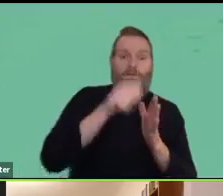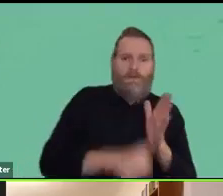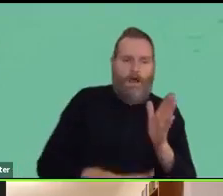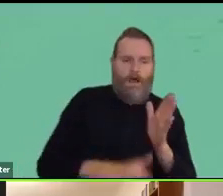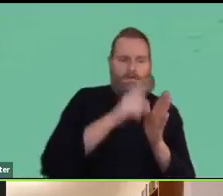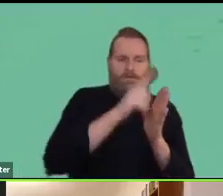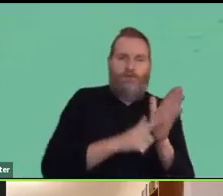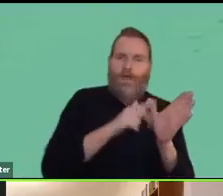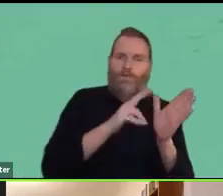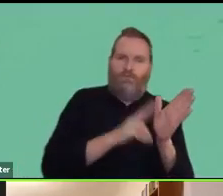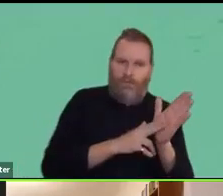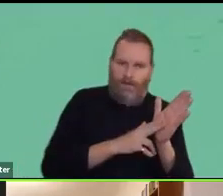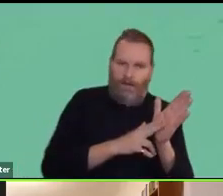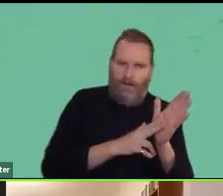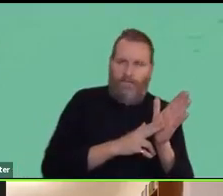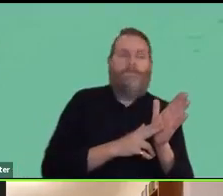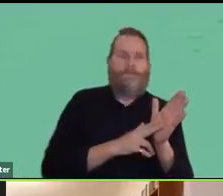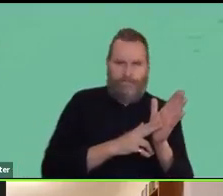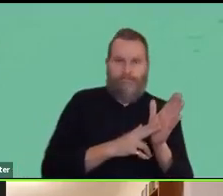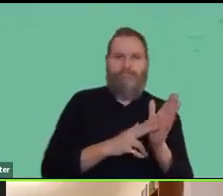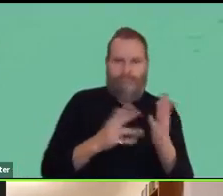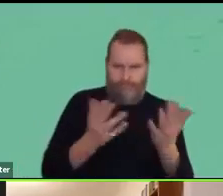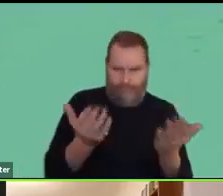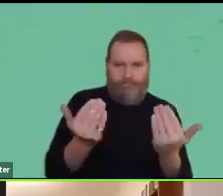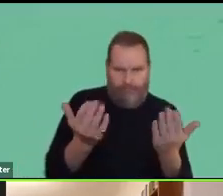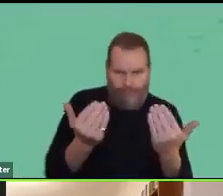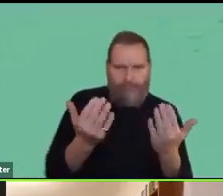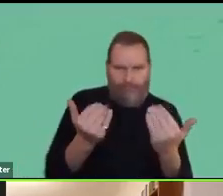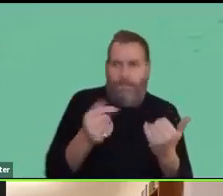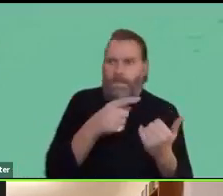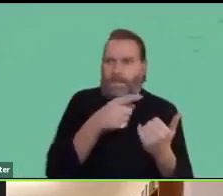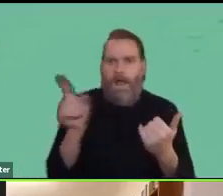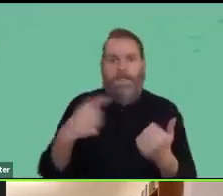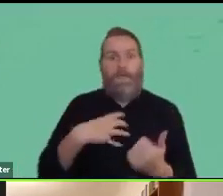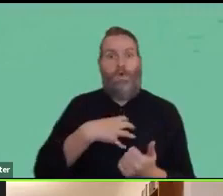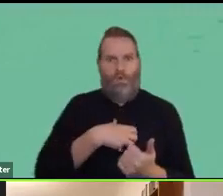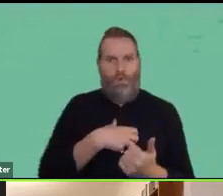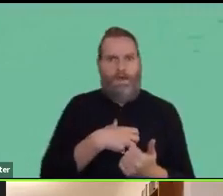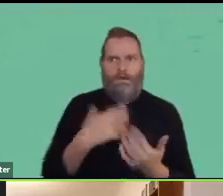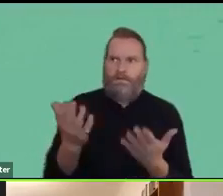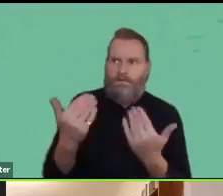is is trying to encourage and persuade all unions to campaign together as best we can and I’m